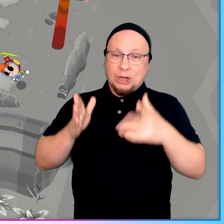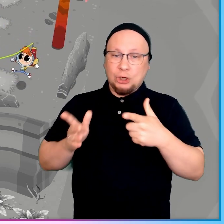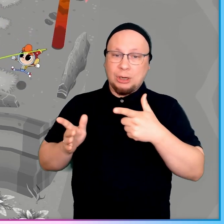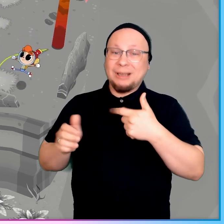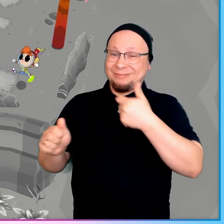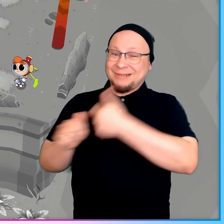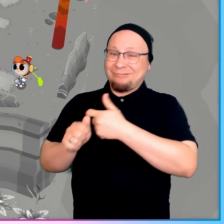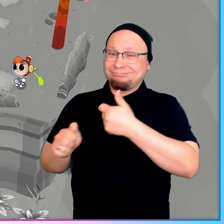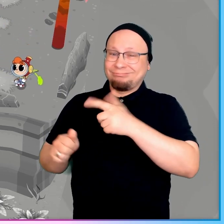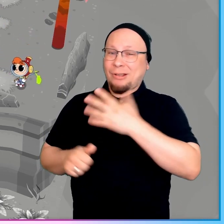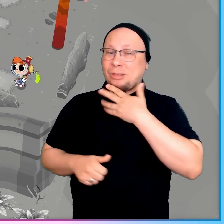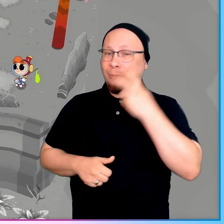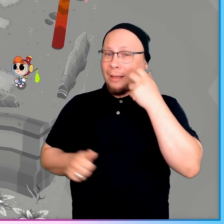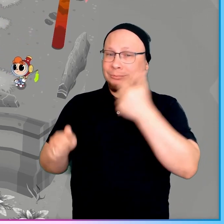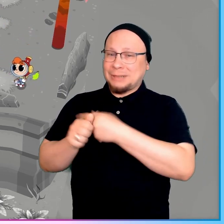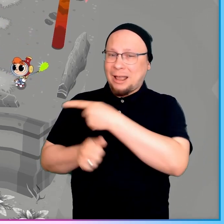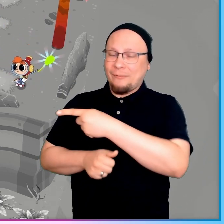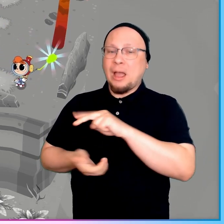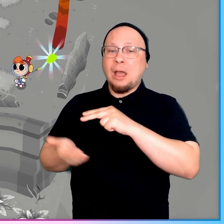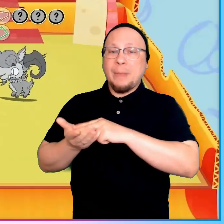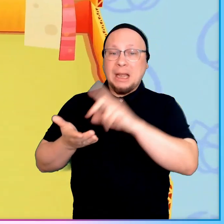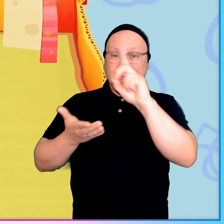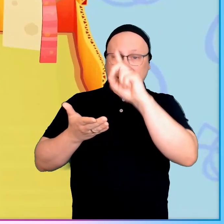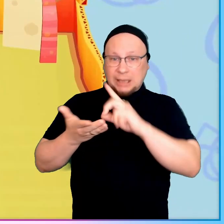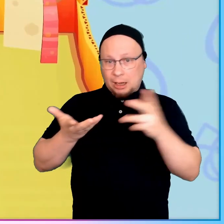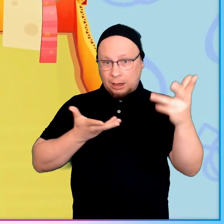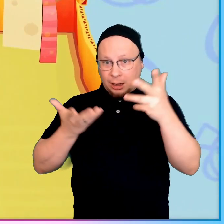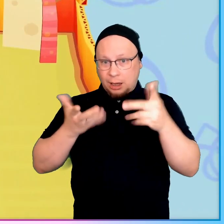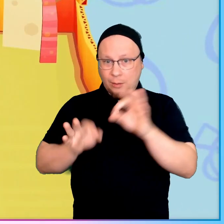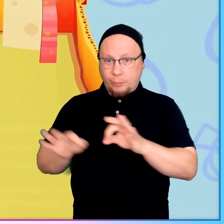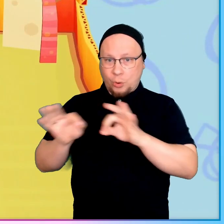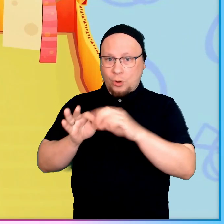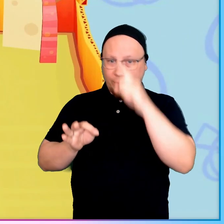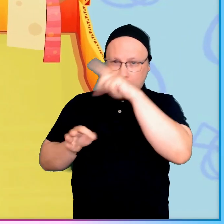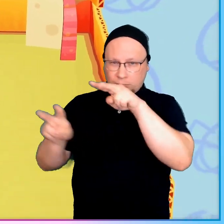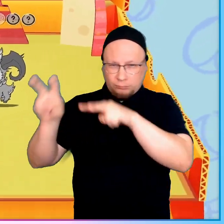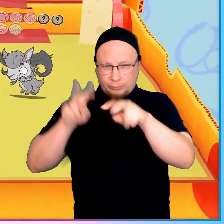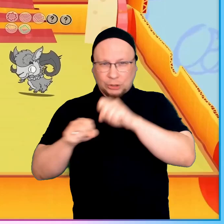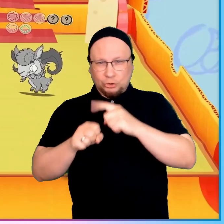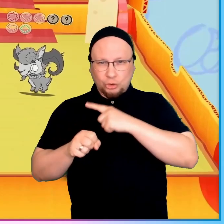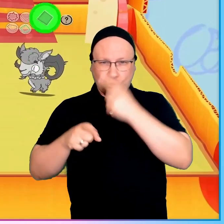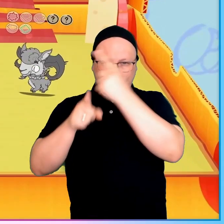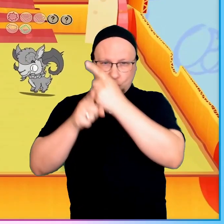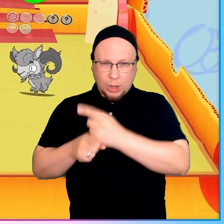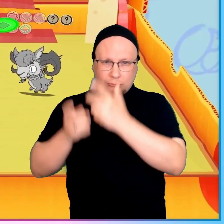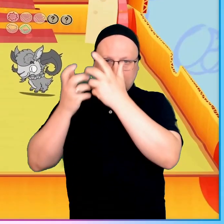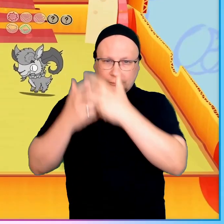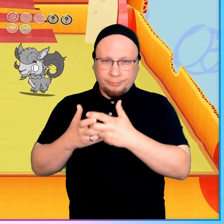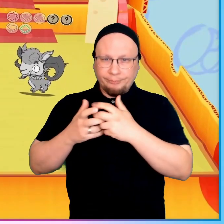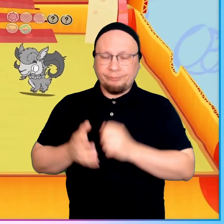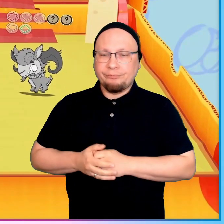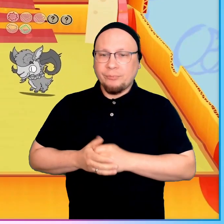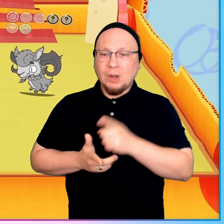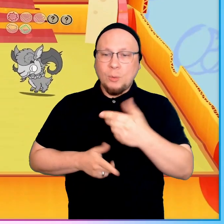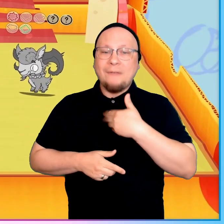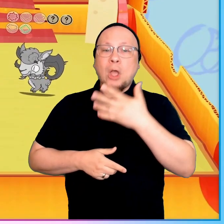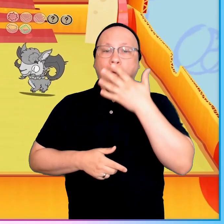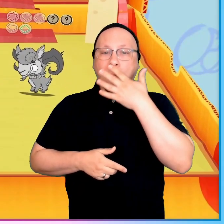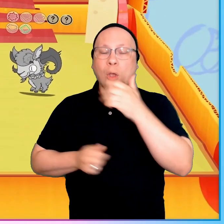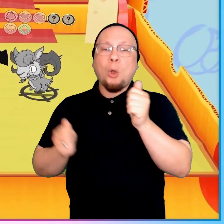about recolouring the world of imagination, it was important to get this one right. That’s why you’ll always see symbols associated with colours.